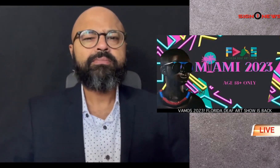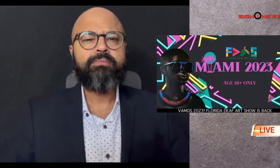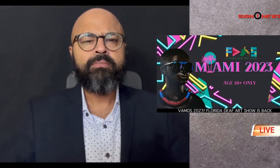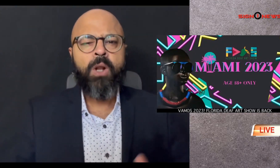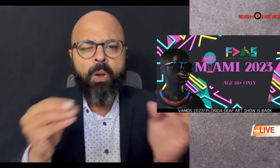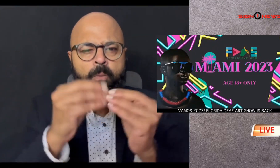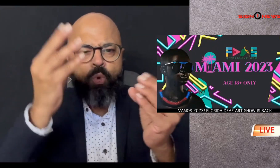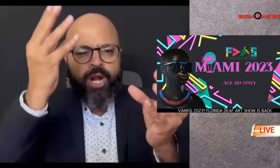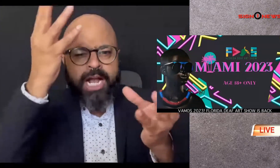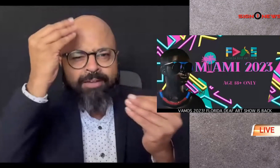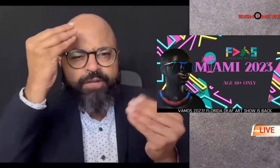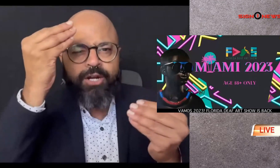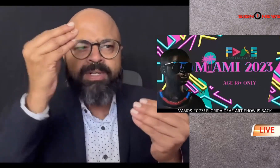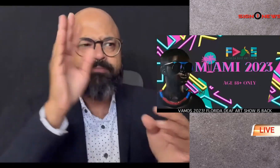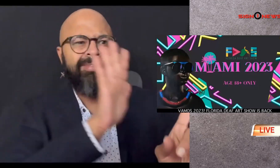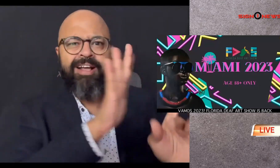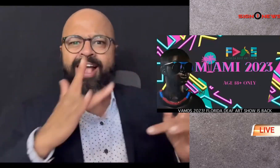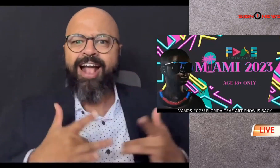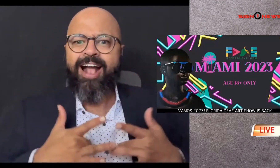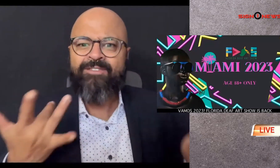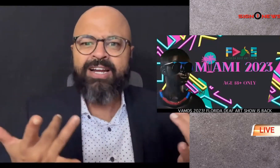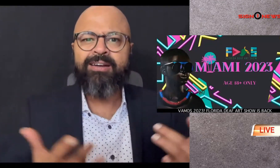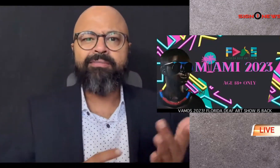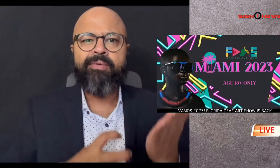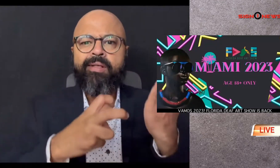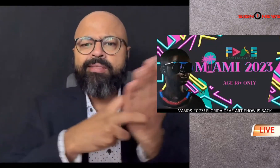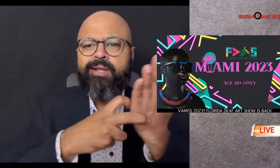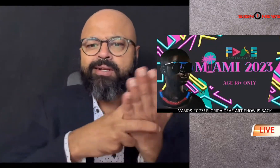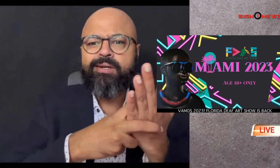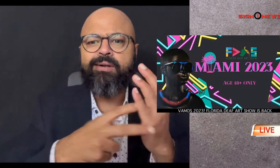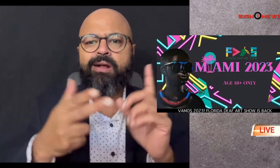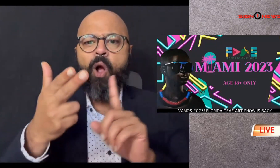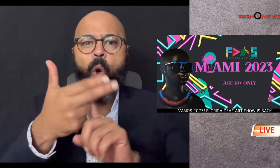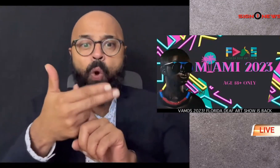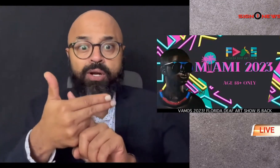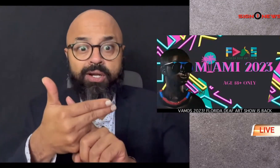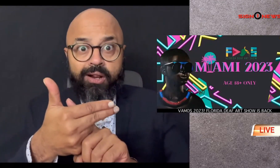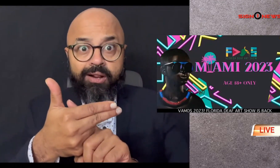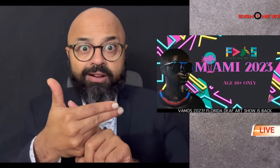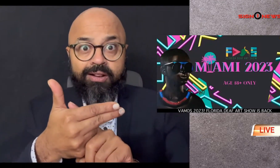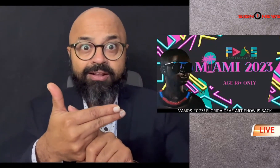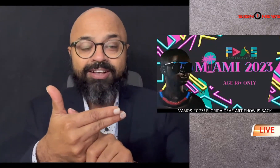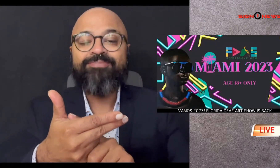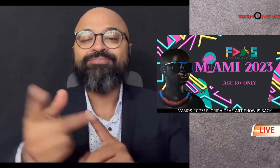for more information on the event tickets and hotels head to this website